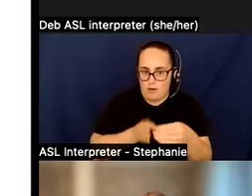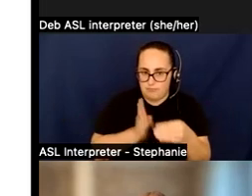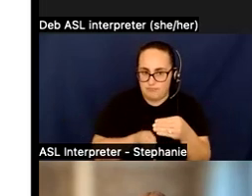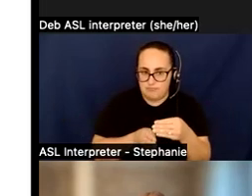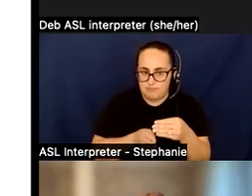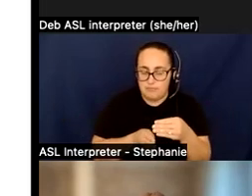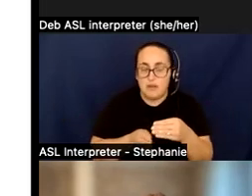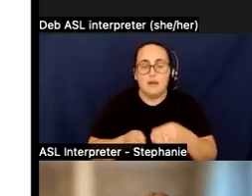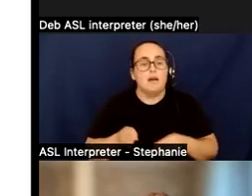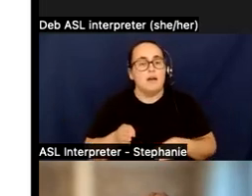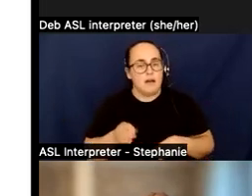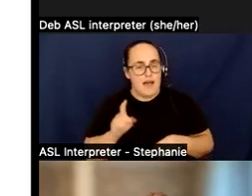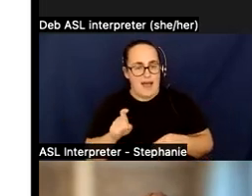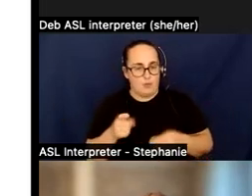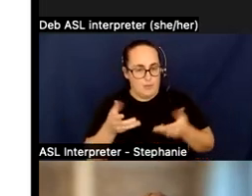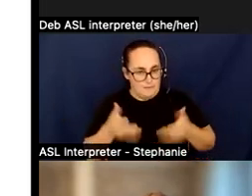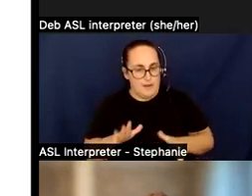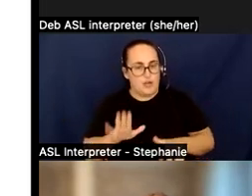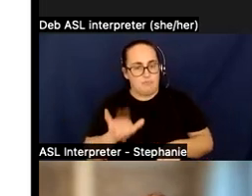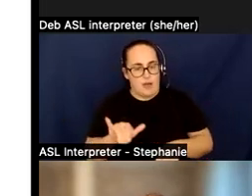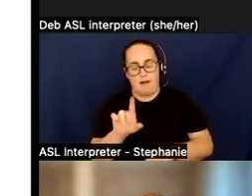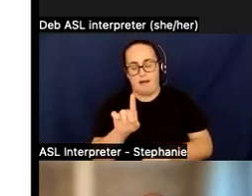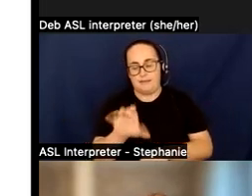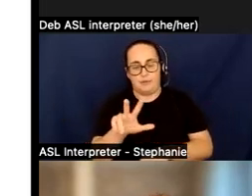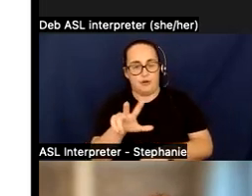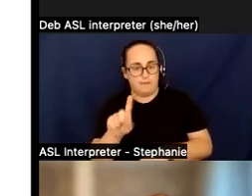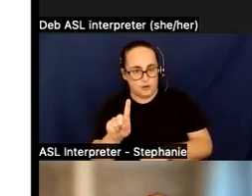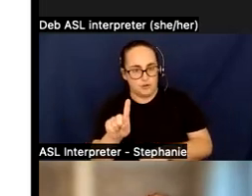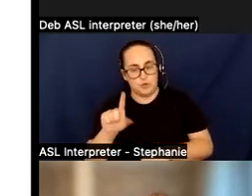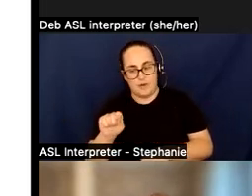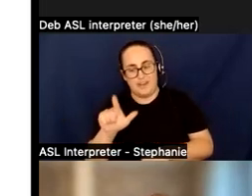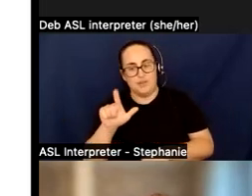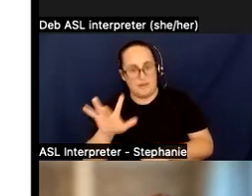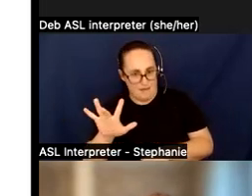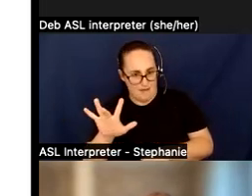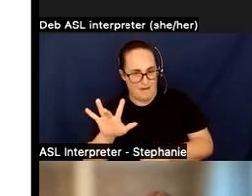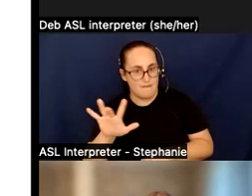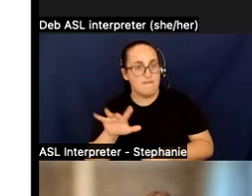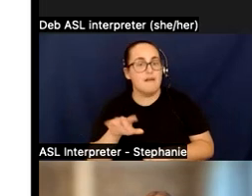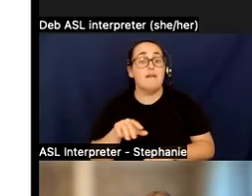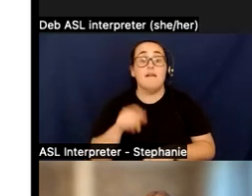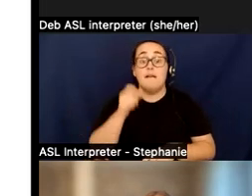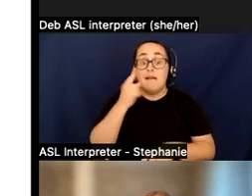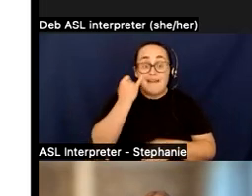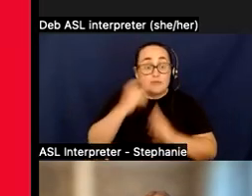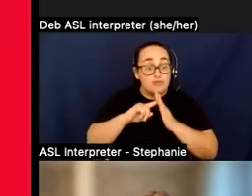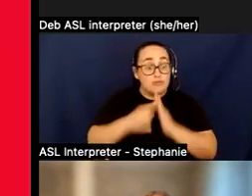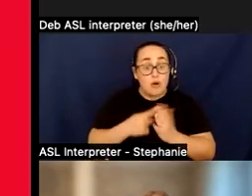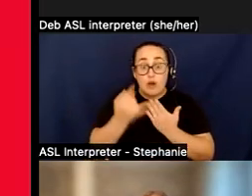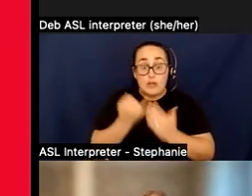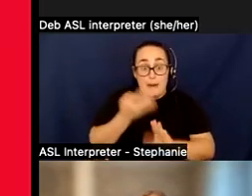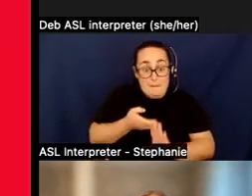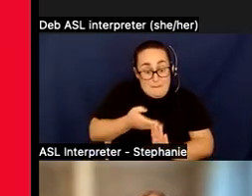2024. This program is not open to projects that are already in process.